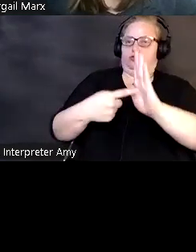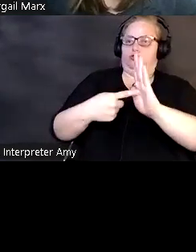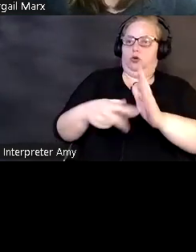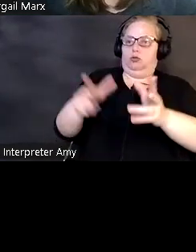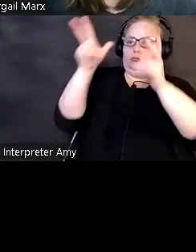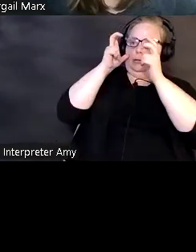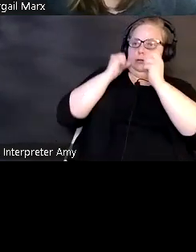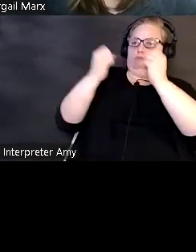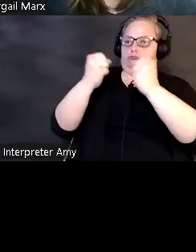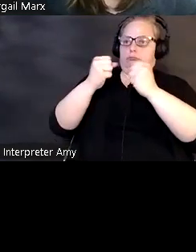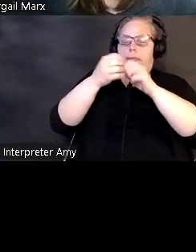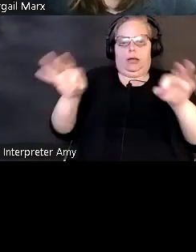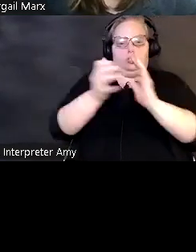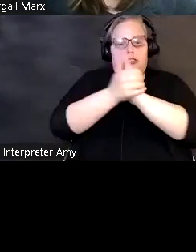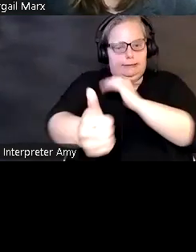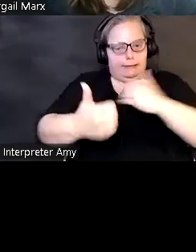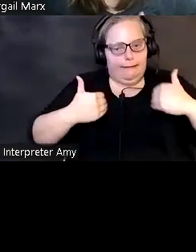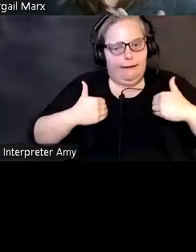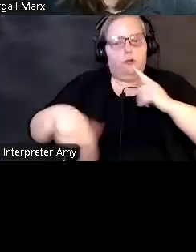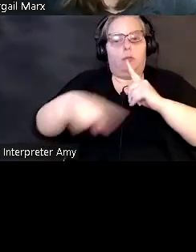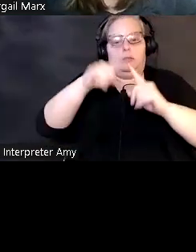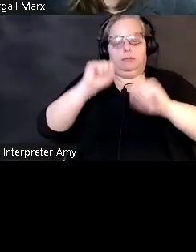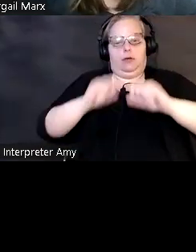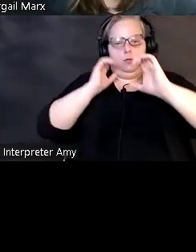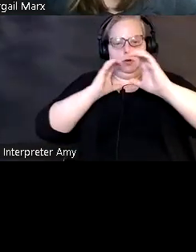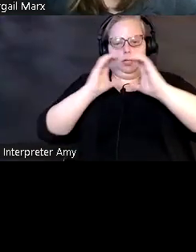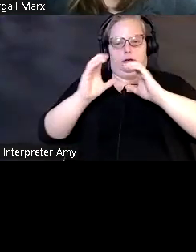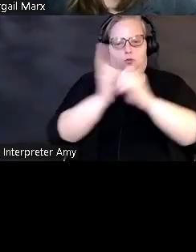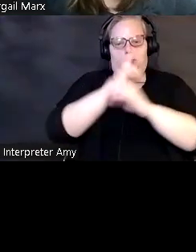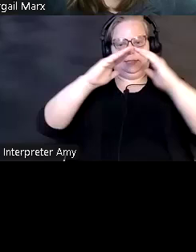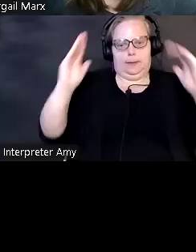able to communicate those using the system. So that might be growing their vocabulary, it